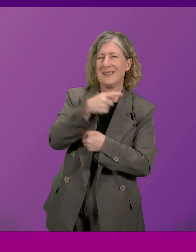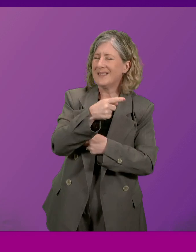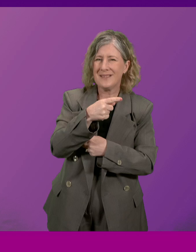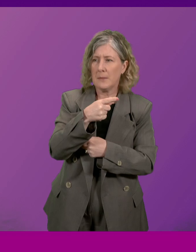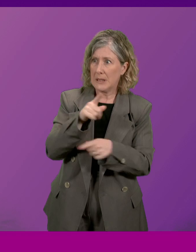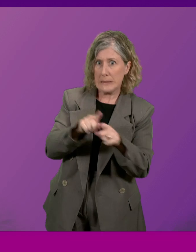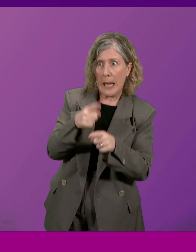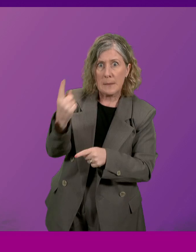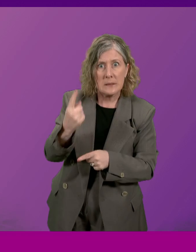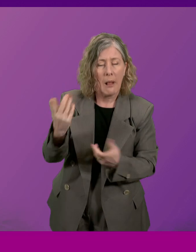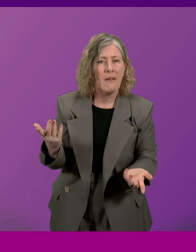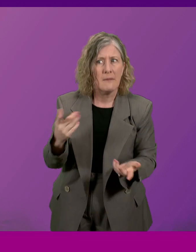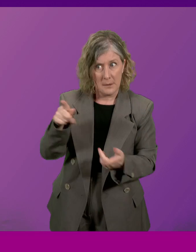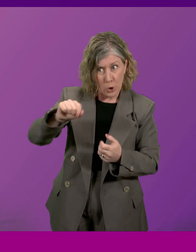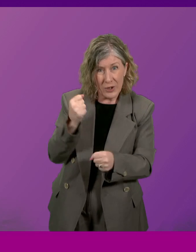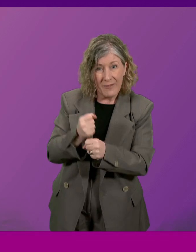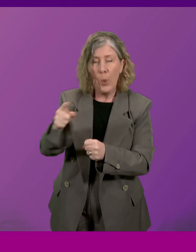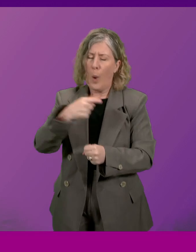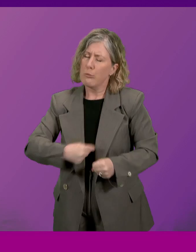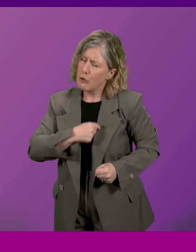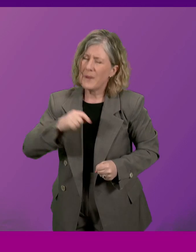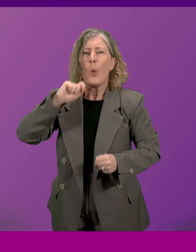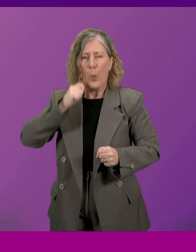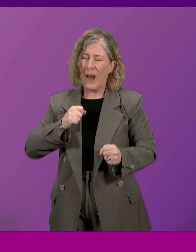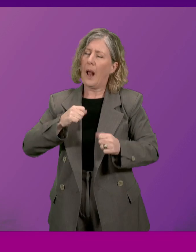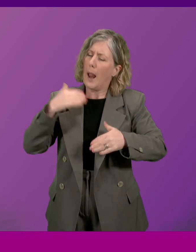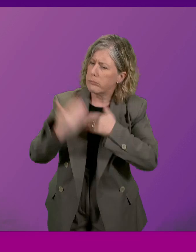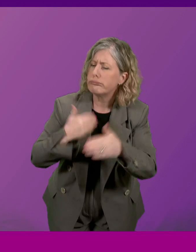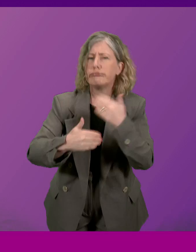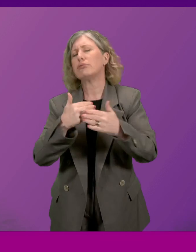promised to accelerate climate action to make up for its record of failure,